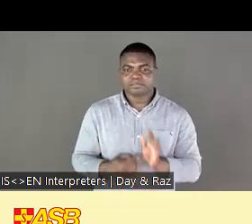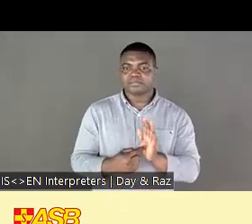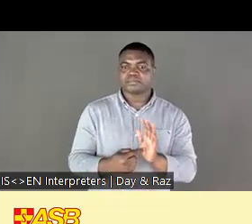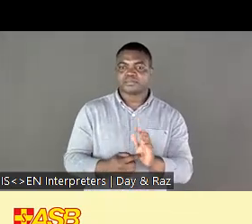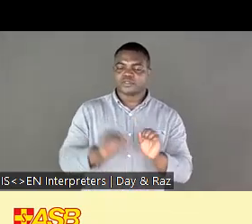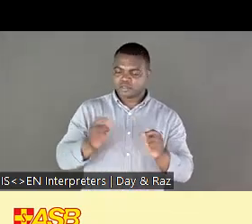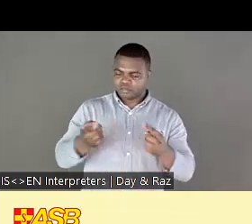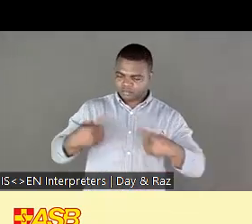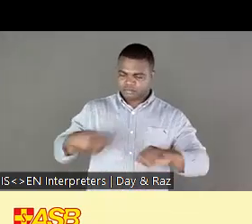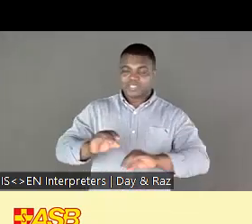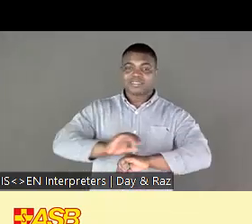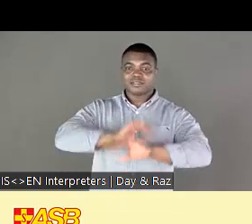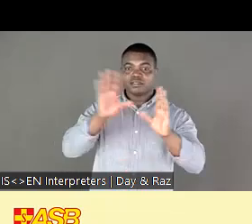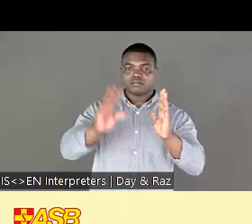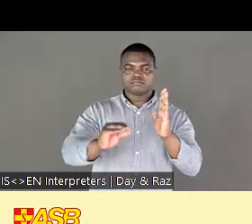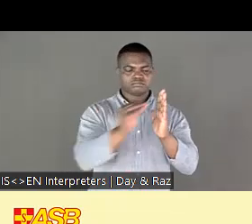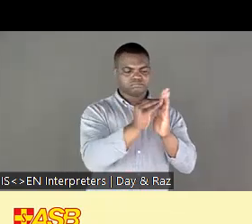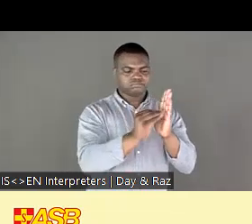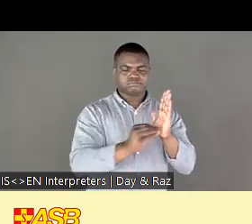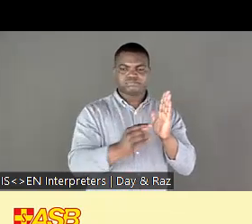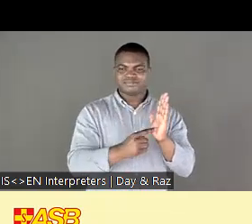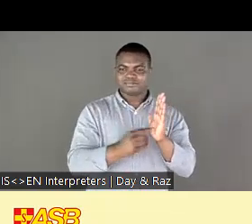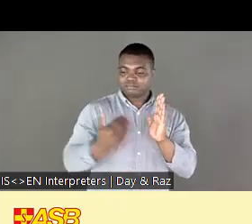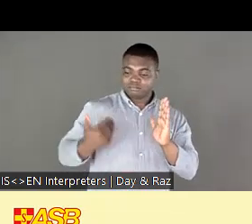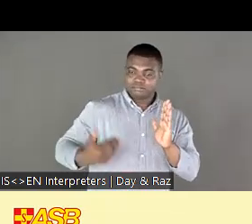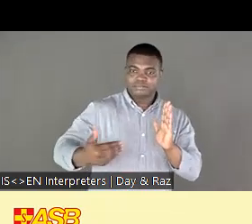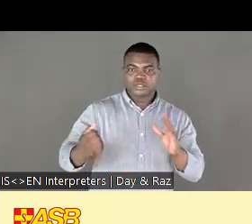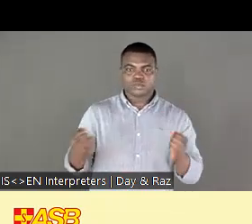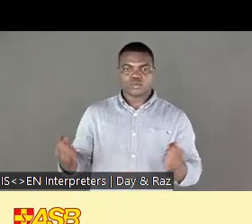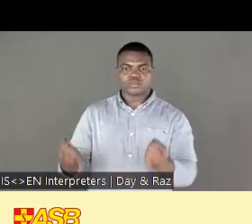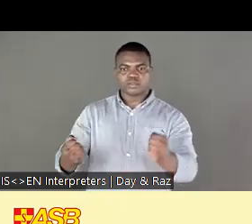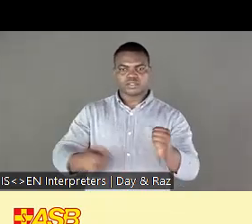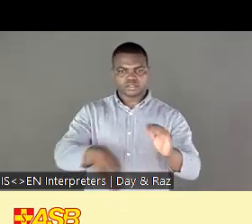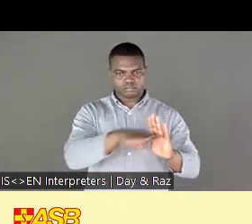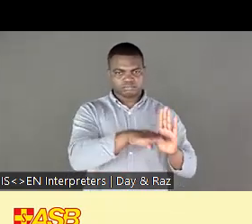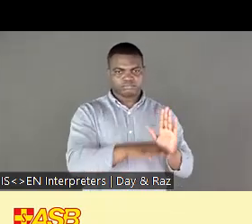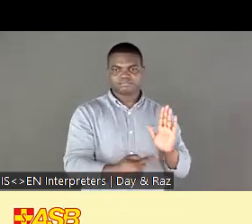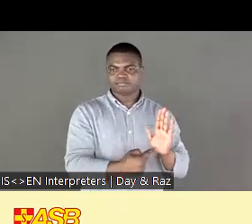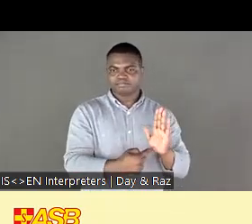for test sharing among partners to strengthen the sense of ownership trust and also accountability.